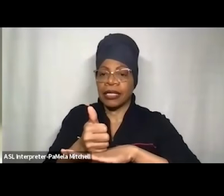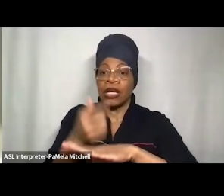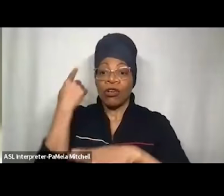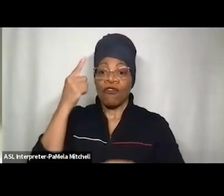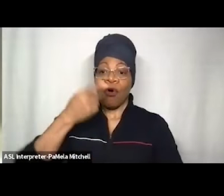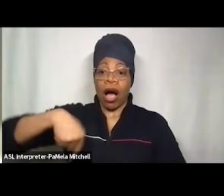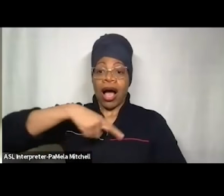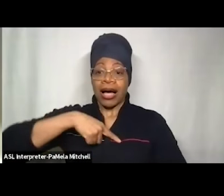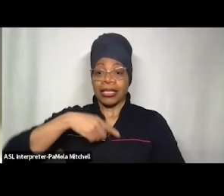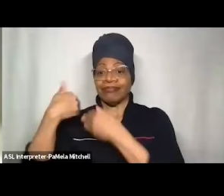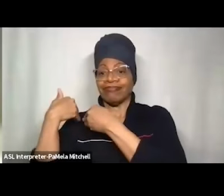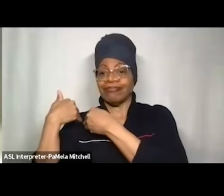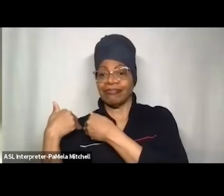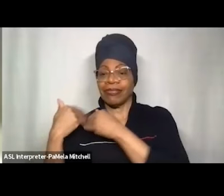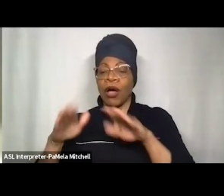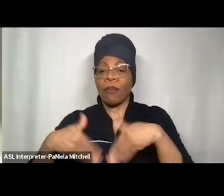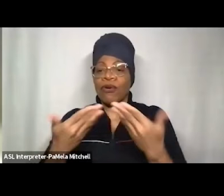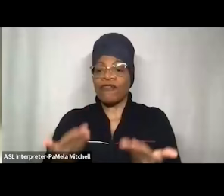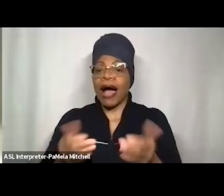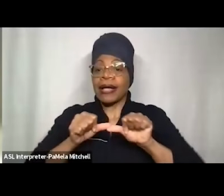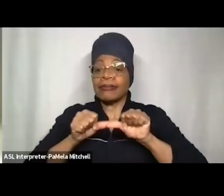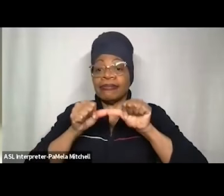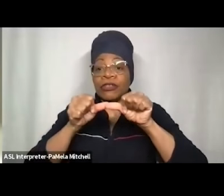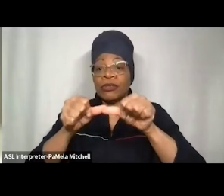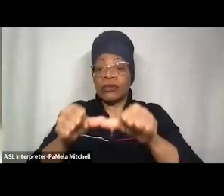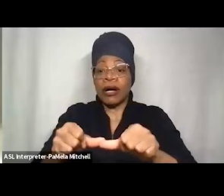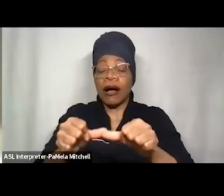to provide continuity of care to intensive